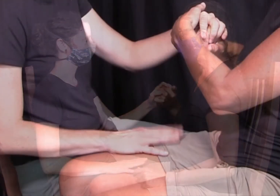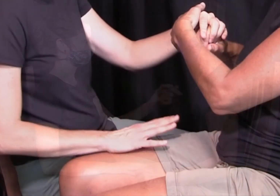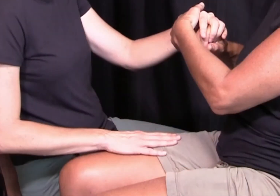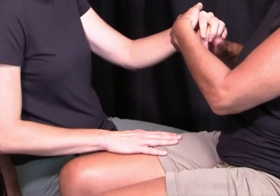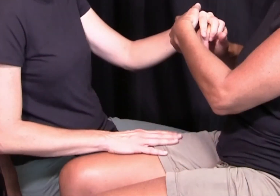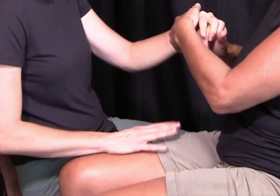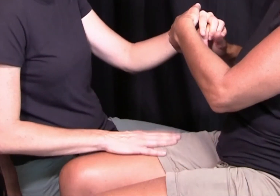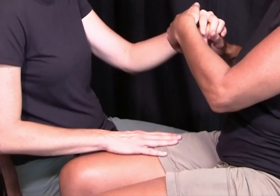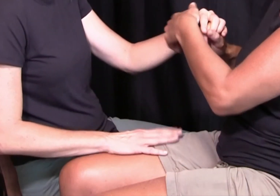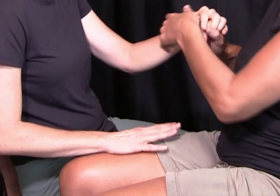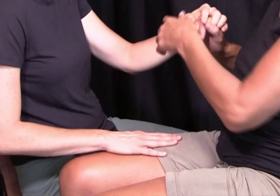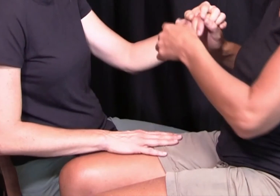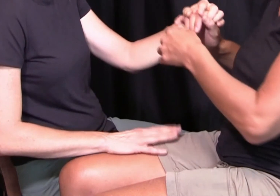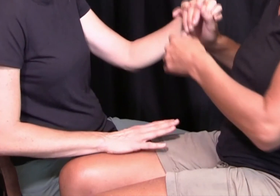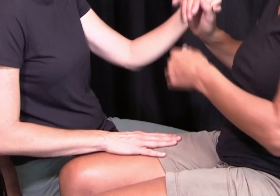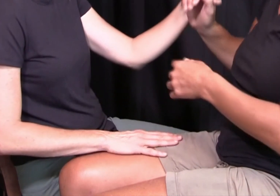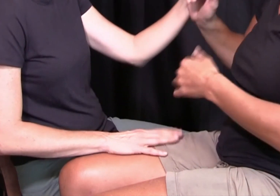Affirmative backchanneling looks like this.